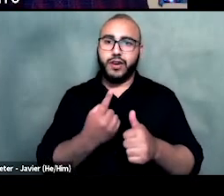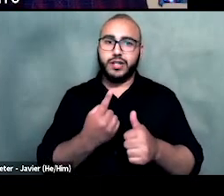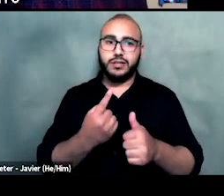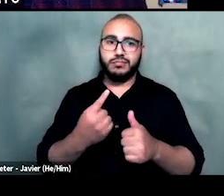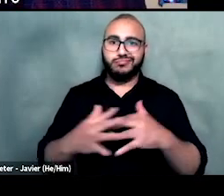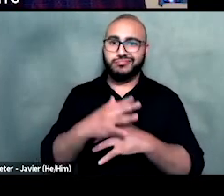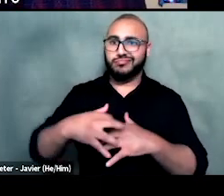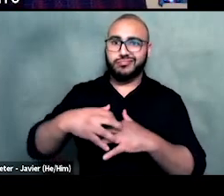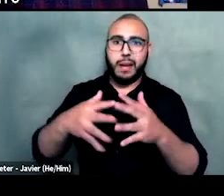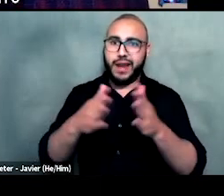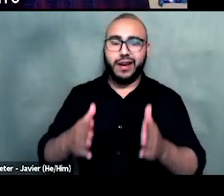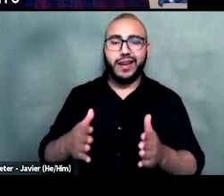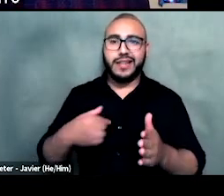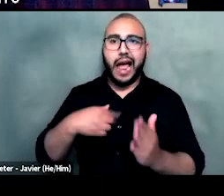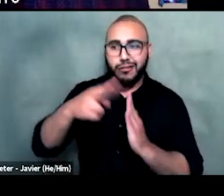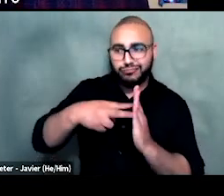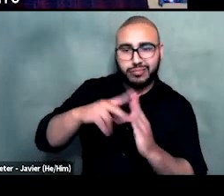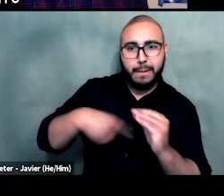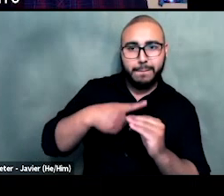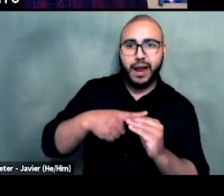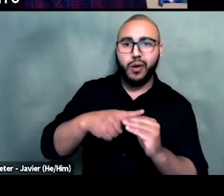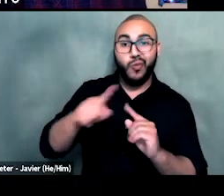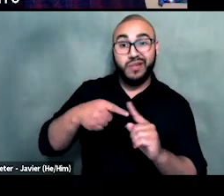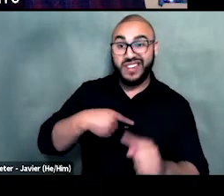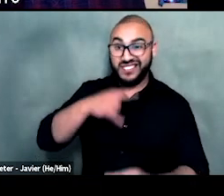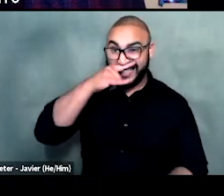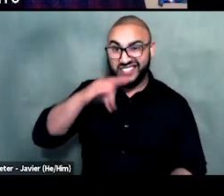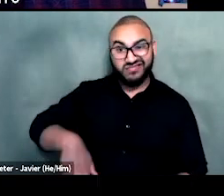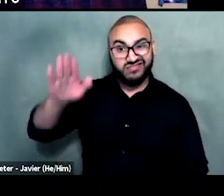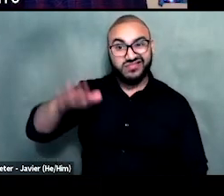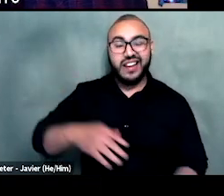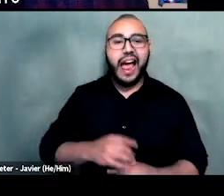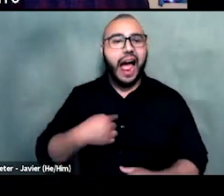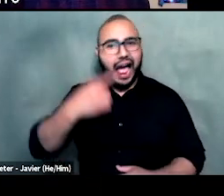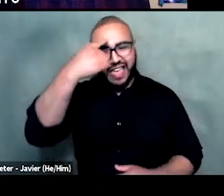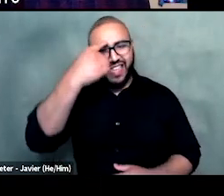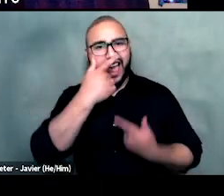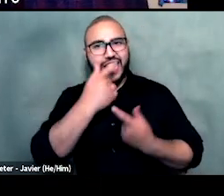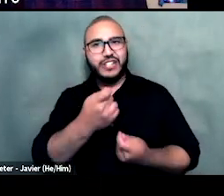read about when I was a kid. And I thought it was really interesting that he was half